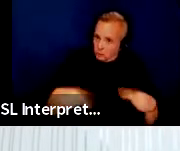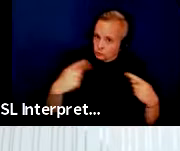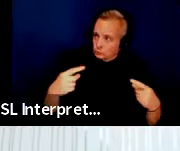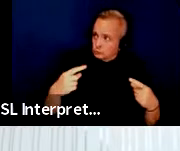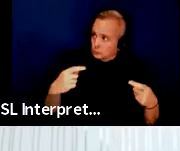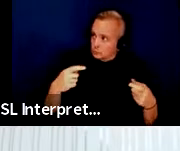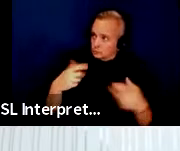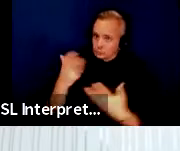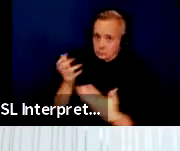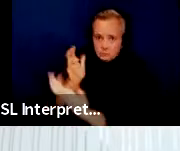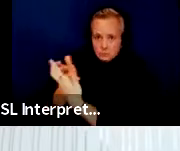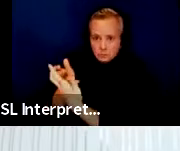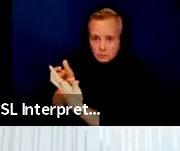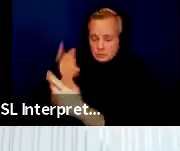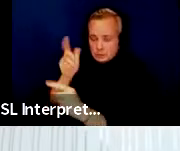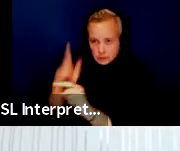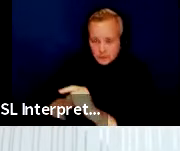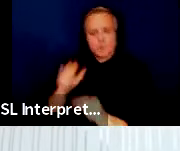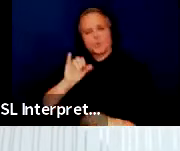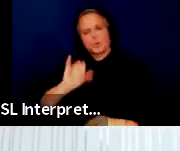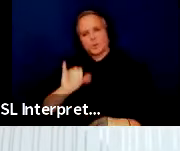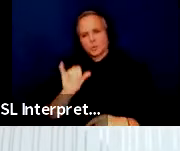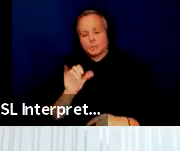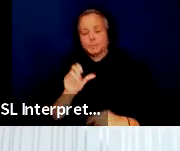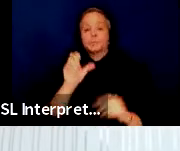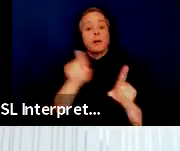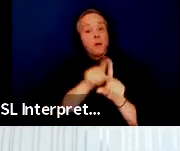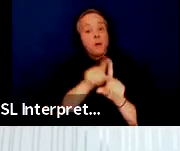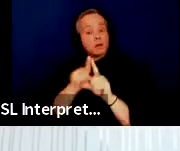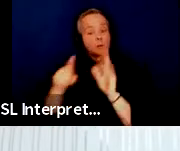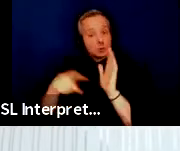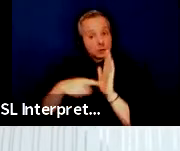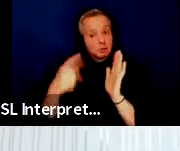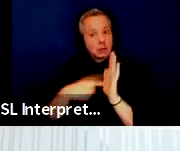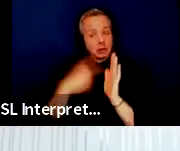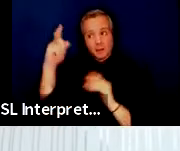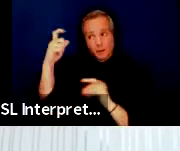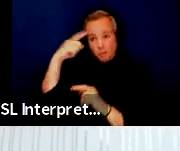I ALSO THINK THAT SOMETIMES EMPLOYERS ARE JUST UNCOMFORTABLE